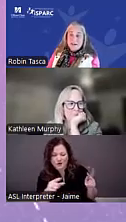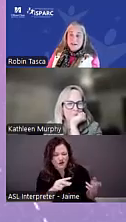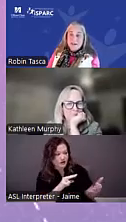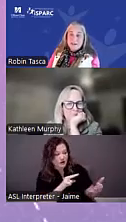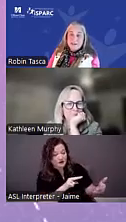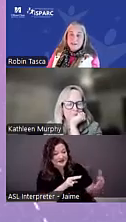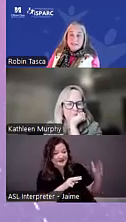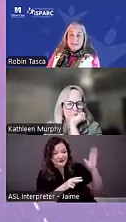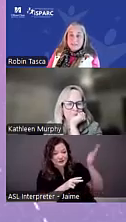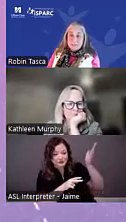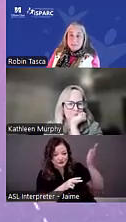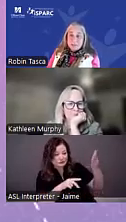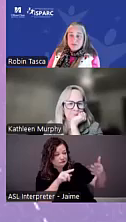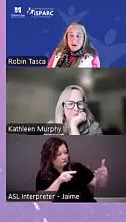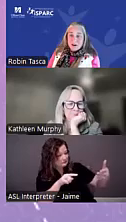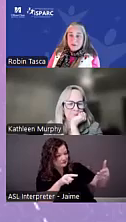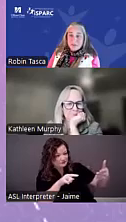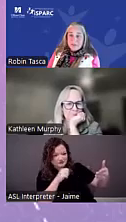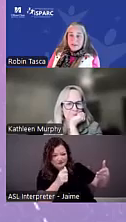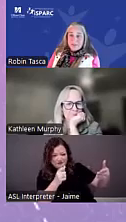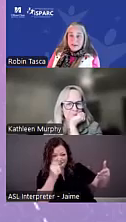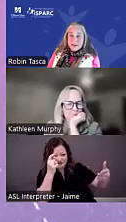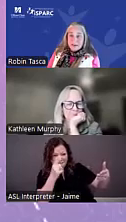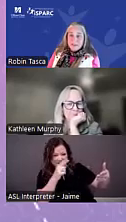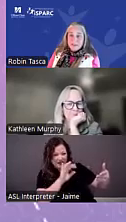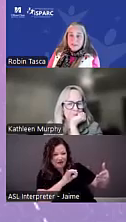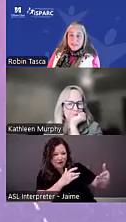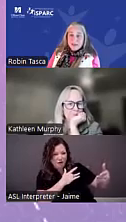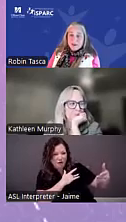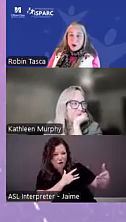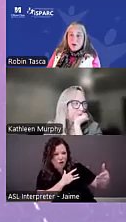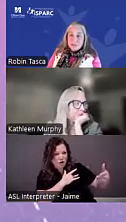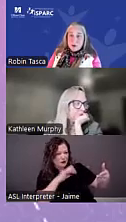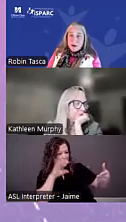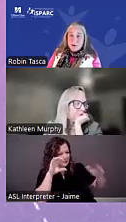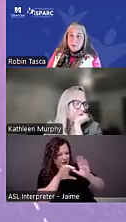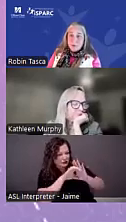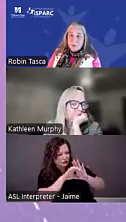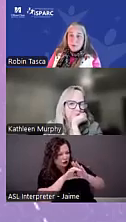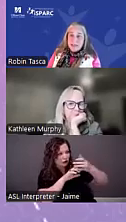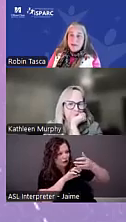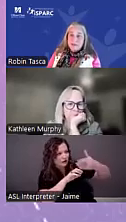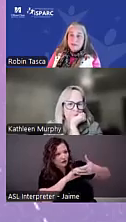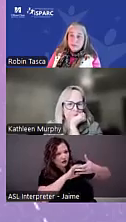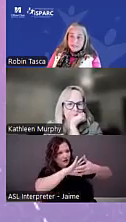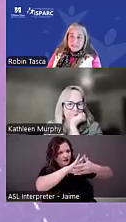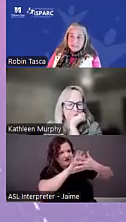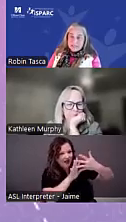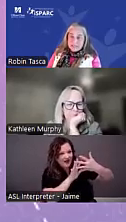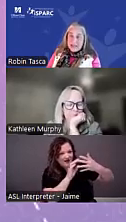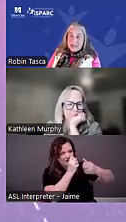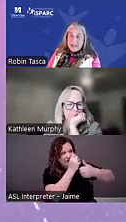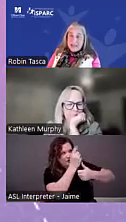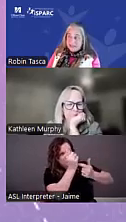aren't going to understand that this picture of the heart with the five valves corresponds with the text that's